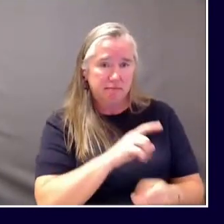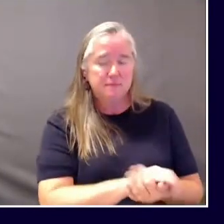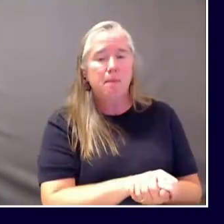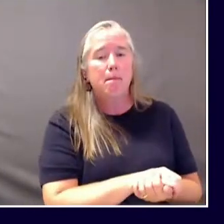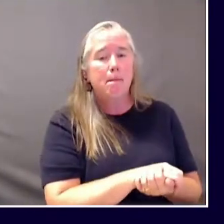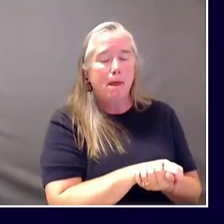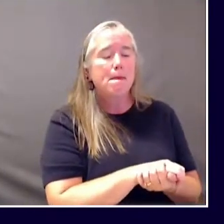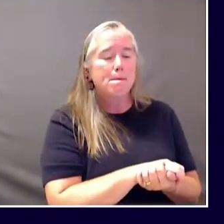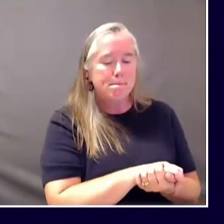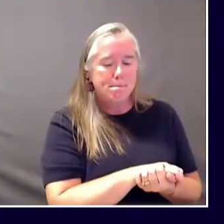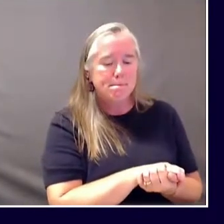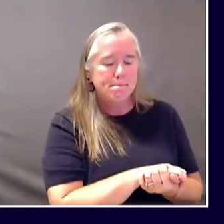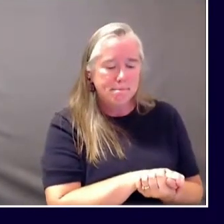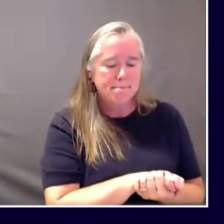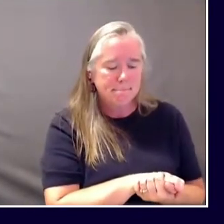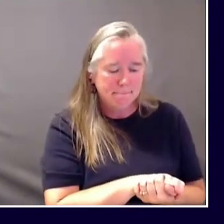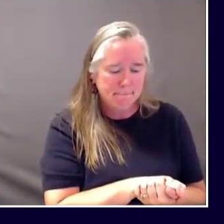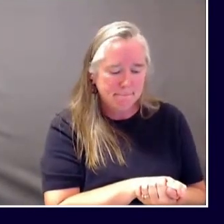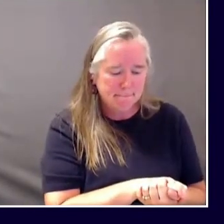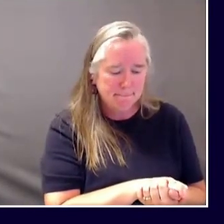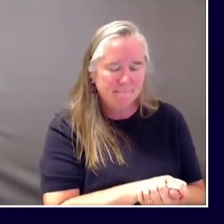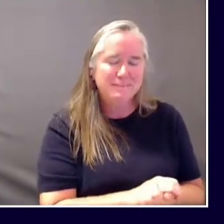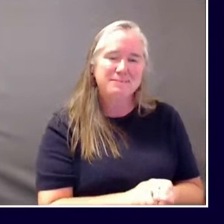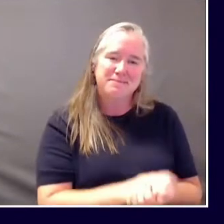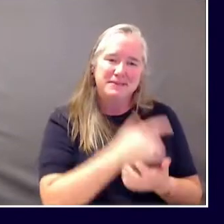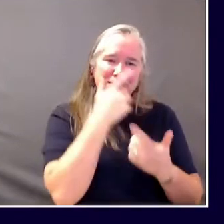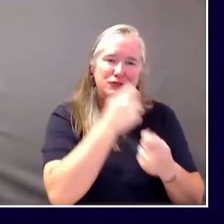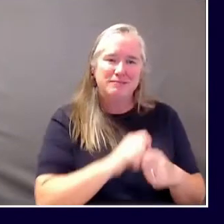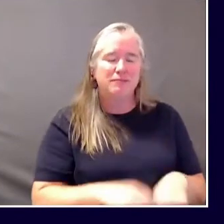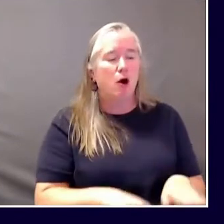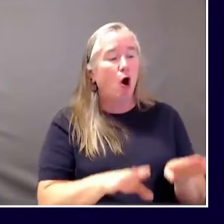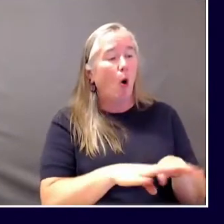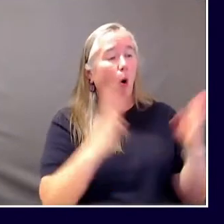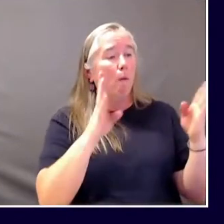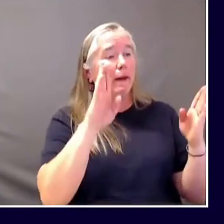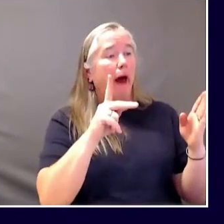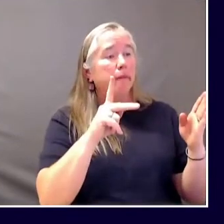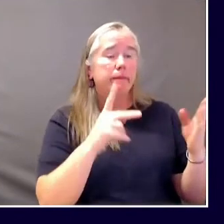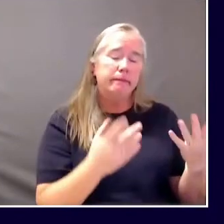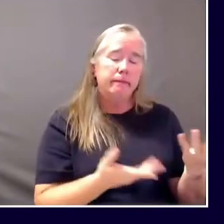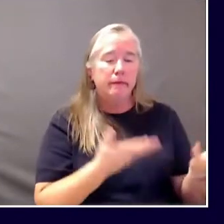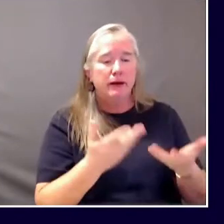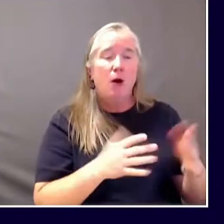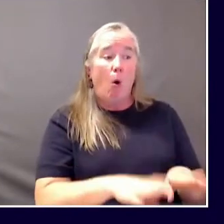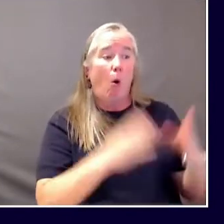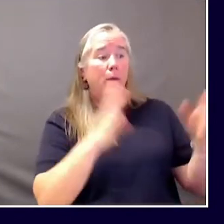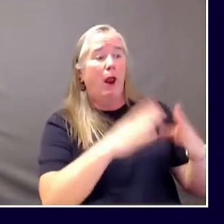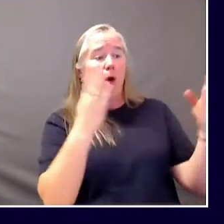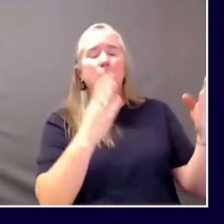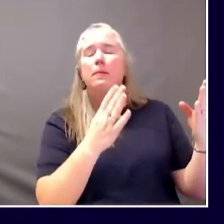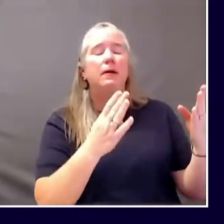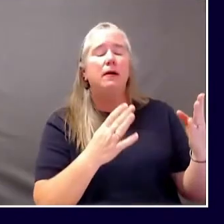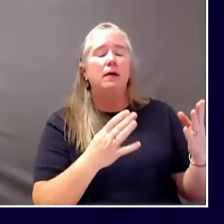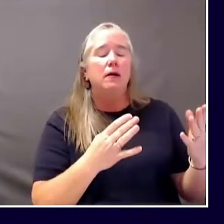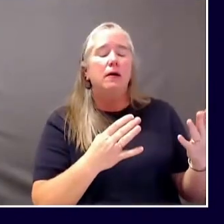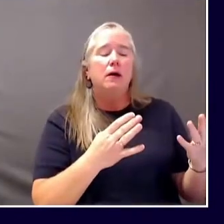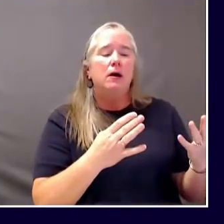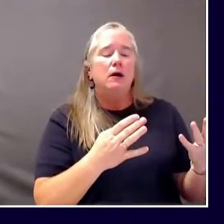opening up is there is a common our term in my book what we've